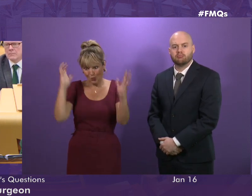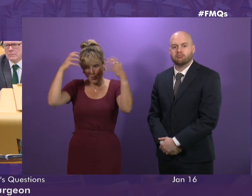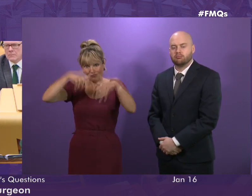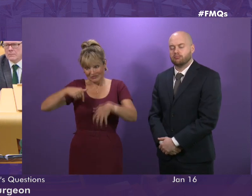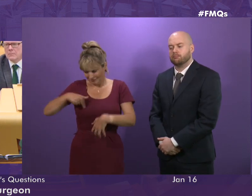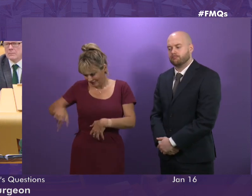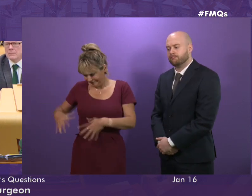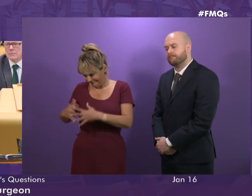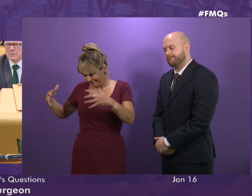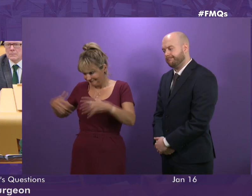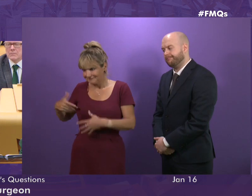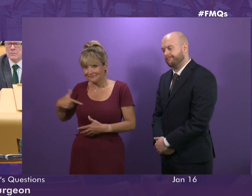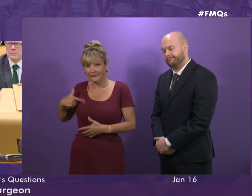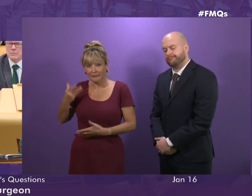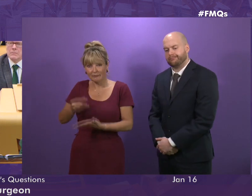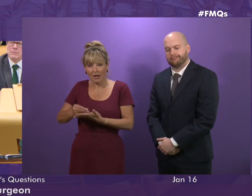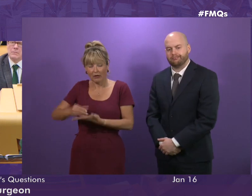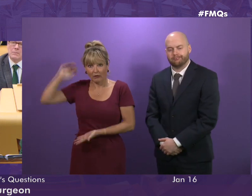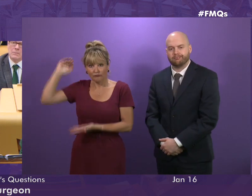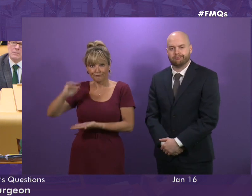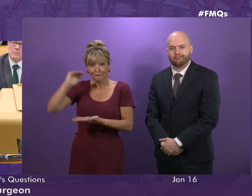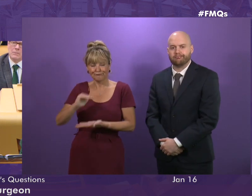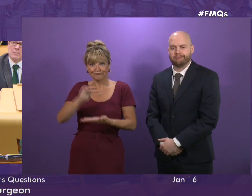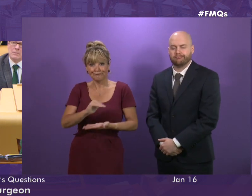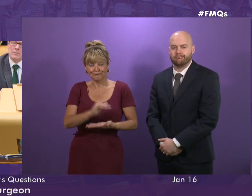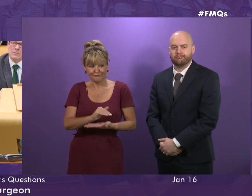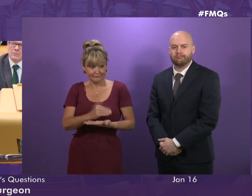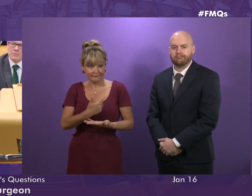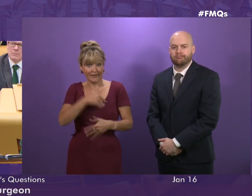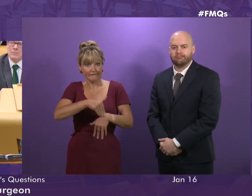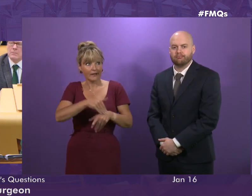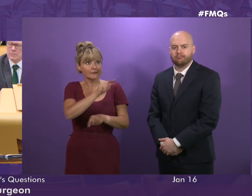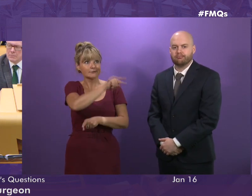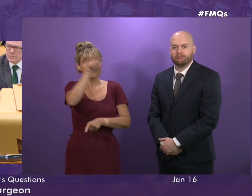of austerity and welfare cuts on many people across the country that the Government established